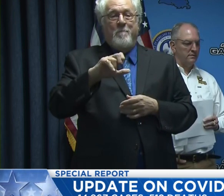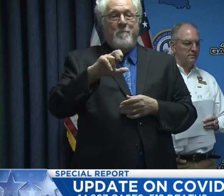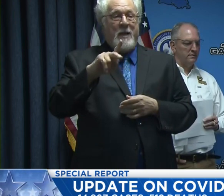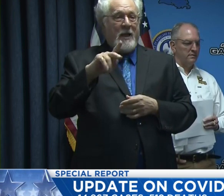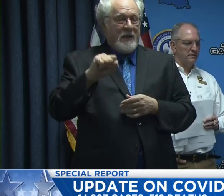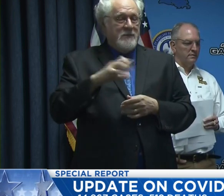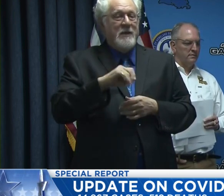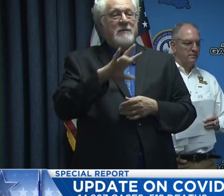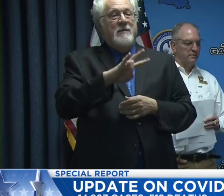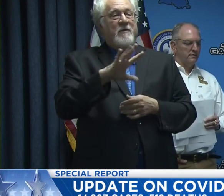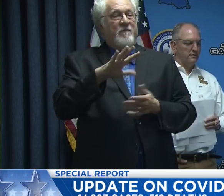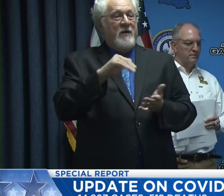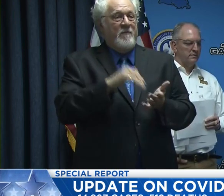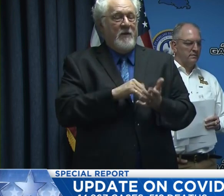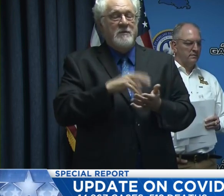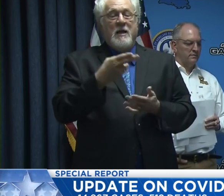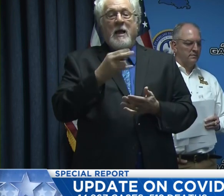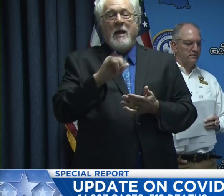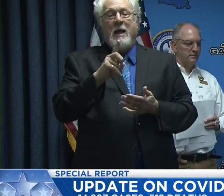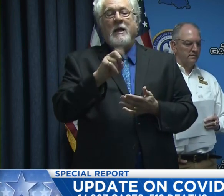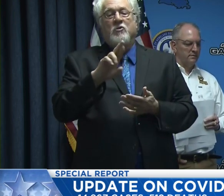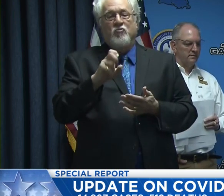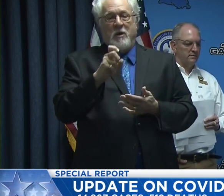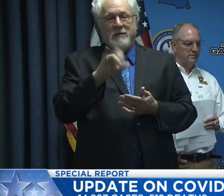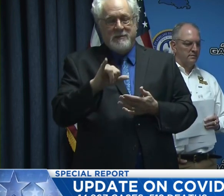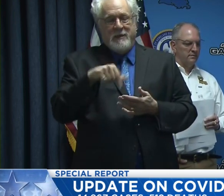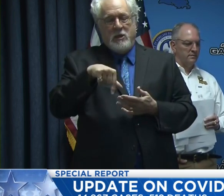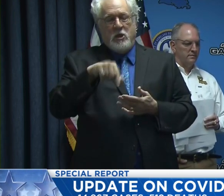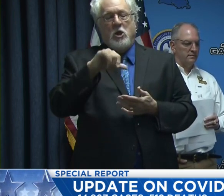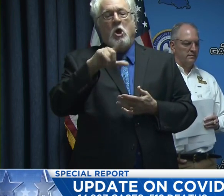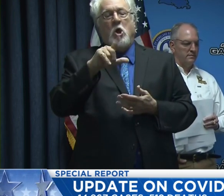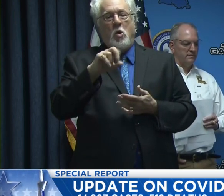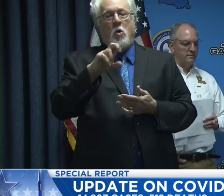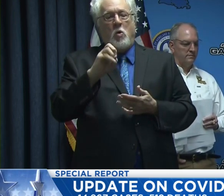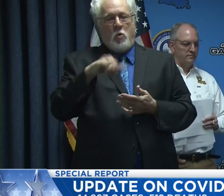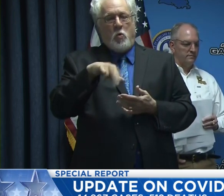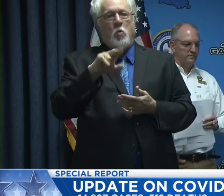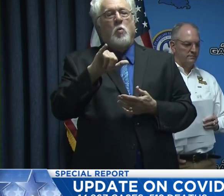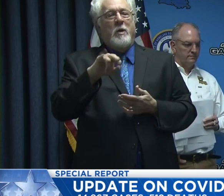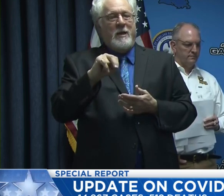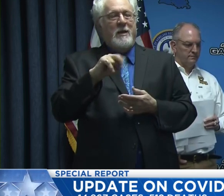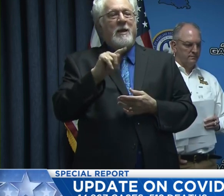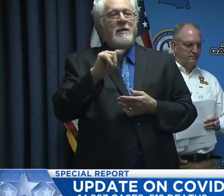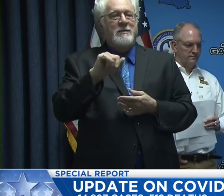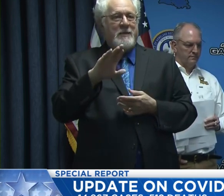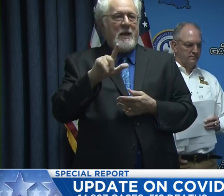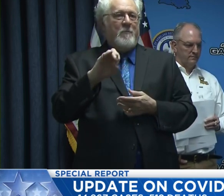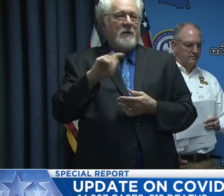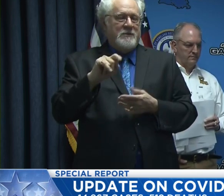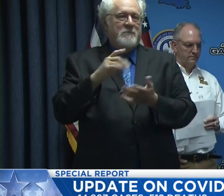PHARMACEUTICAL COMPANY WHO HAS MADE AVAILABLE 8,000Z PACKS. AN ADDITIONAL 65,000